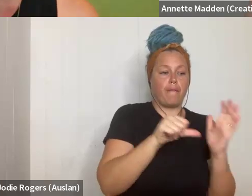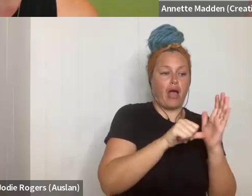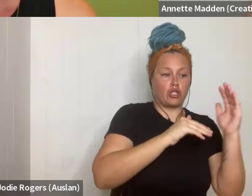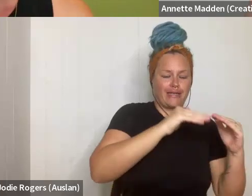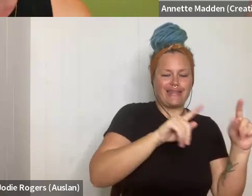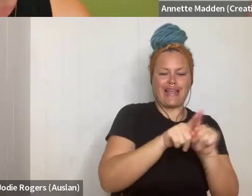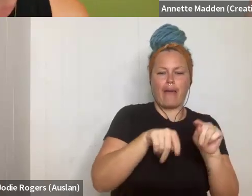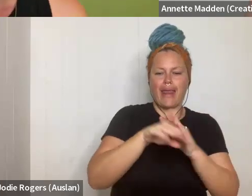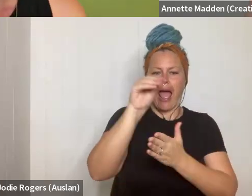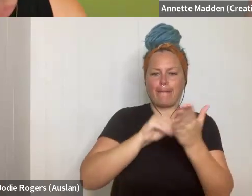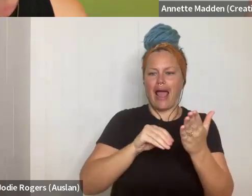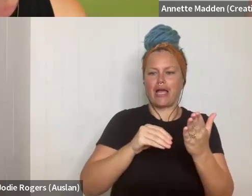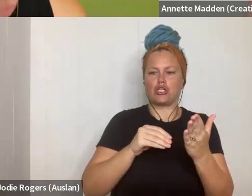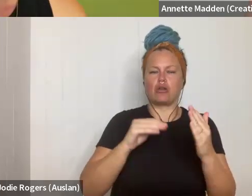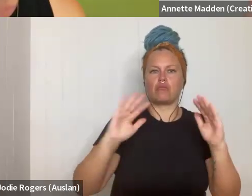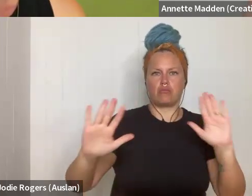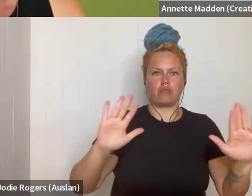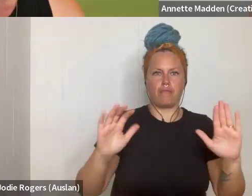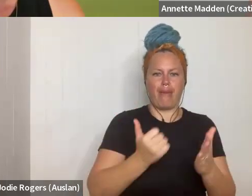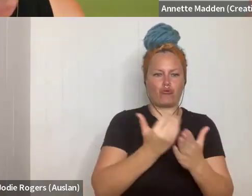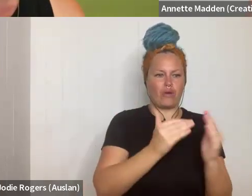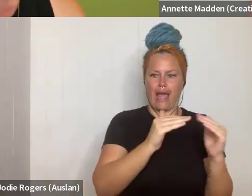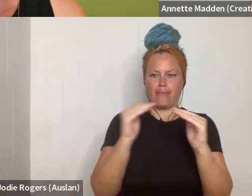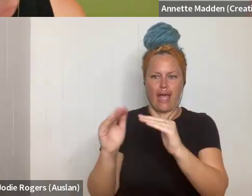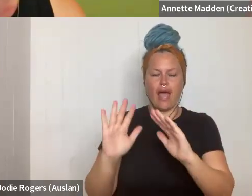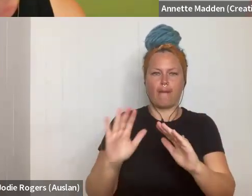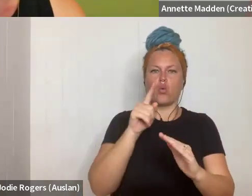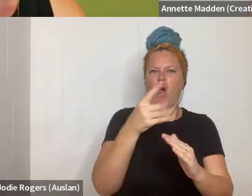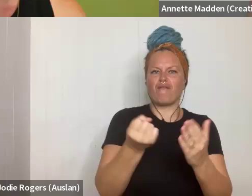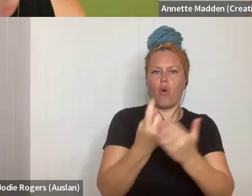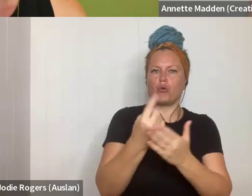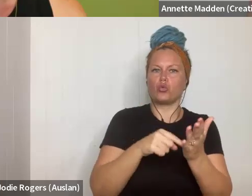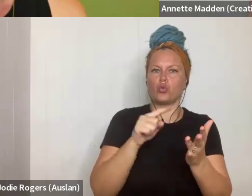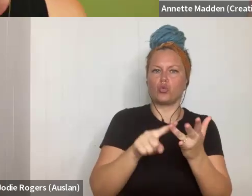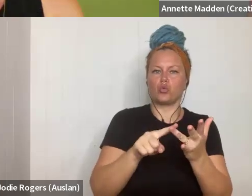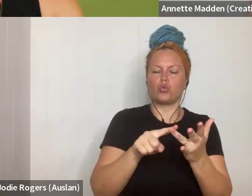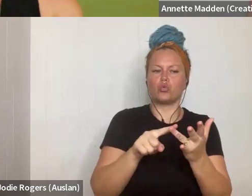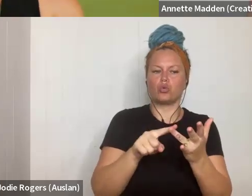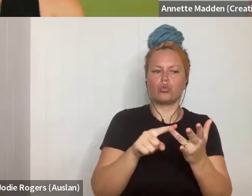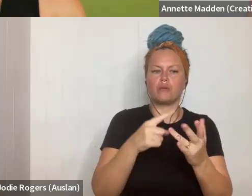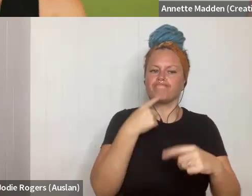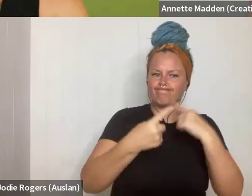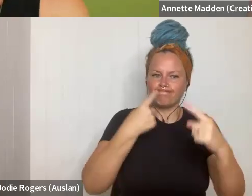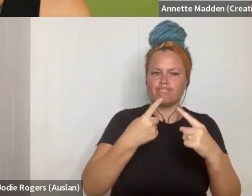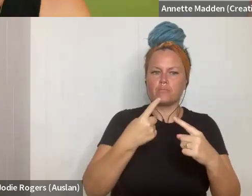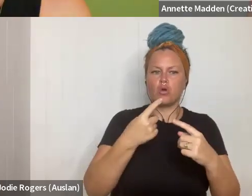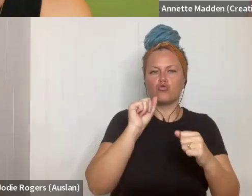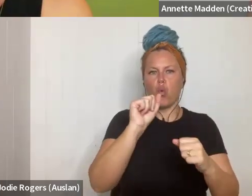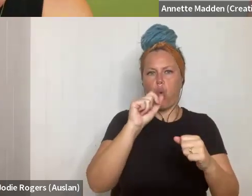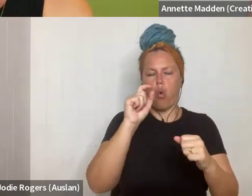that your total ask in the budget reflect your total ask in the